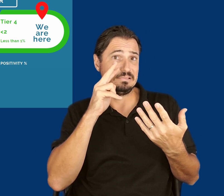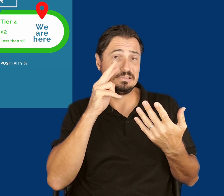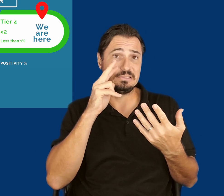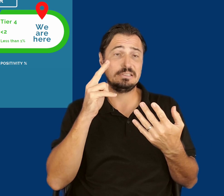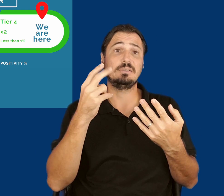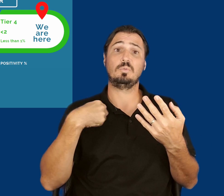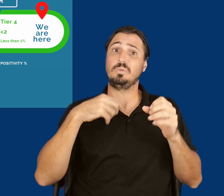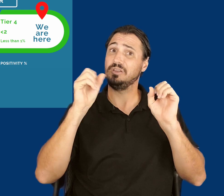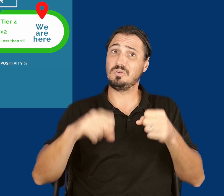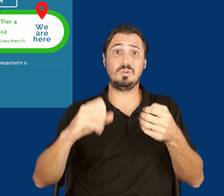3 or even Tier 2